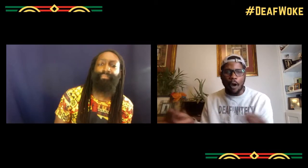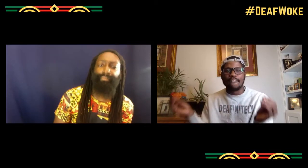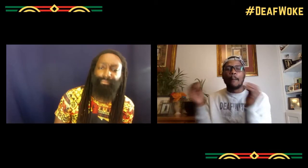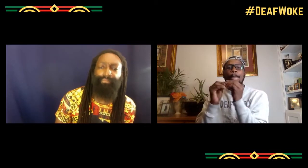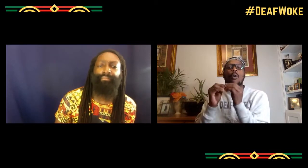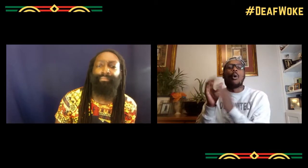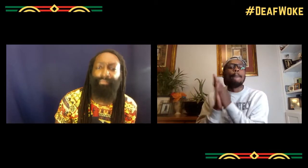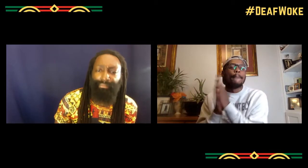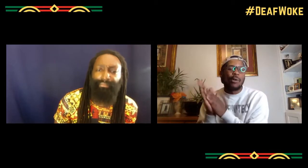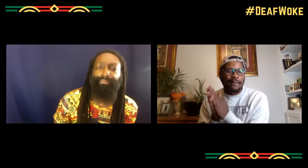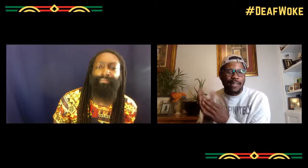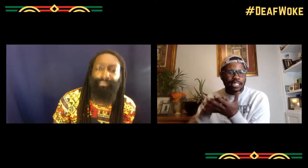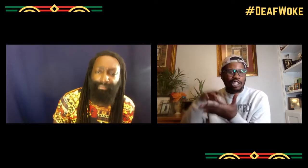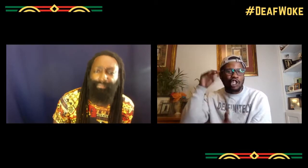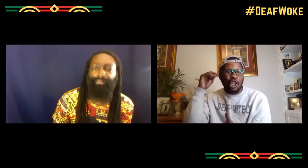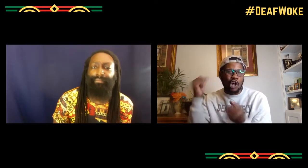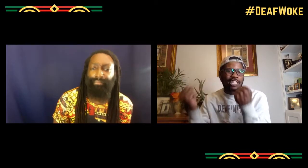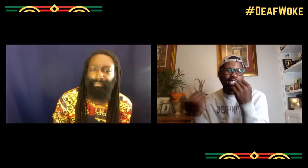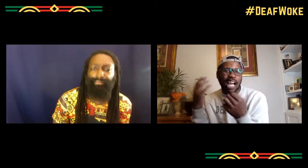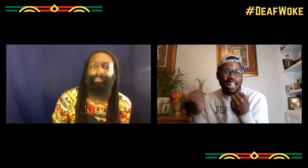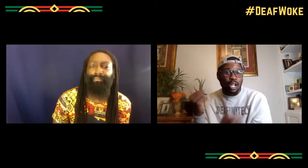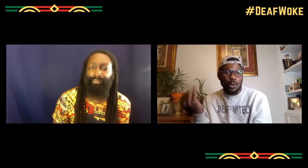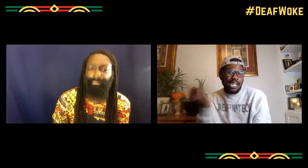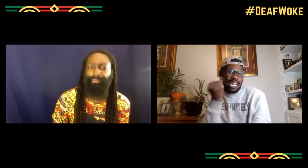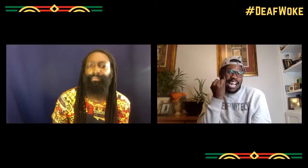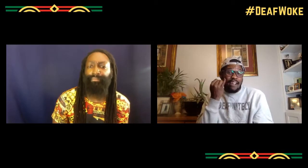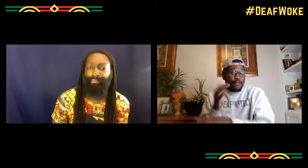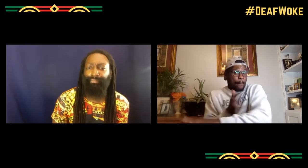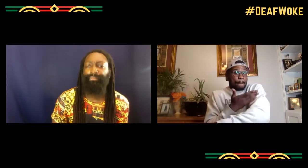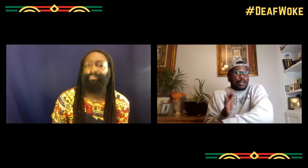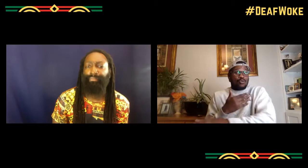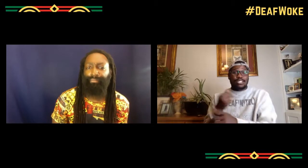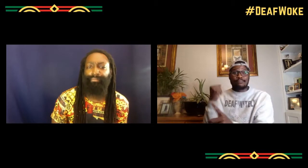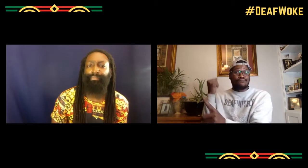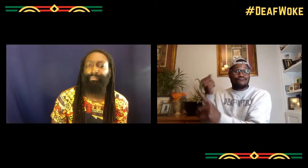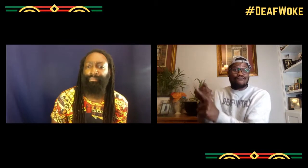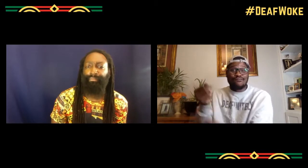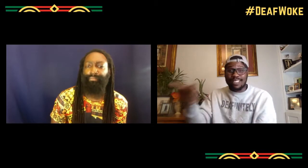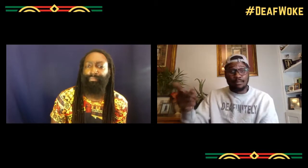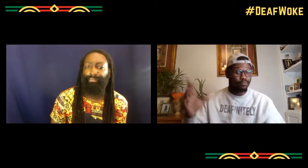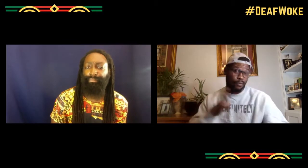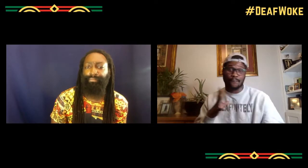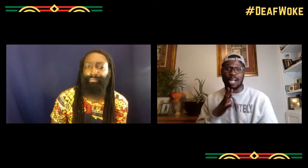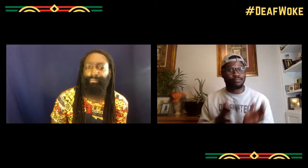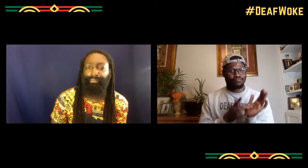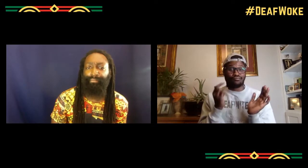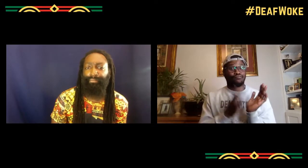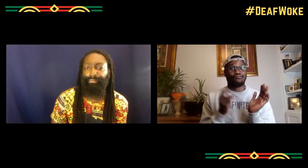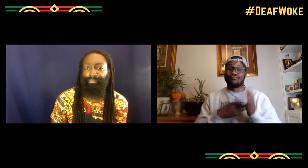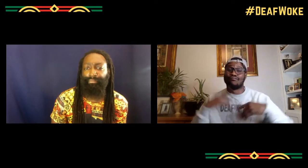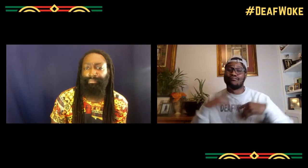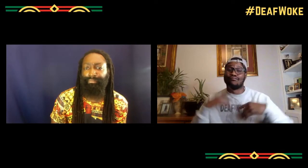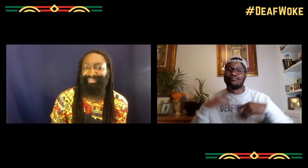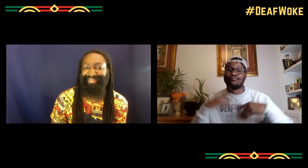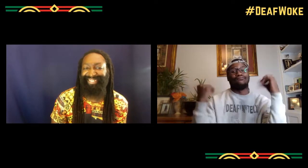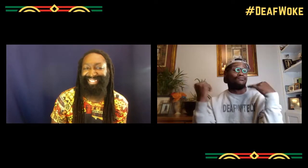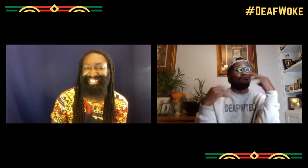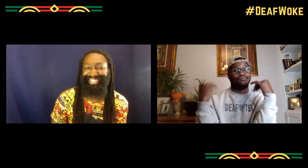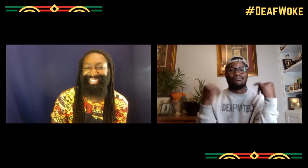try to get them more involved, more, more motivated. And so that's, there's a way